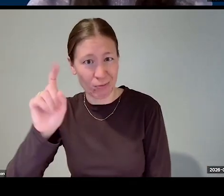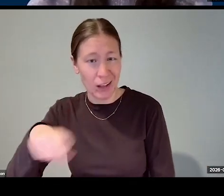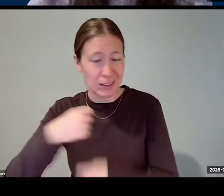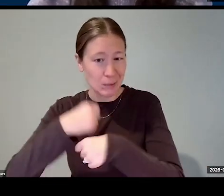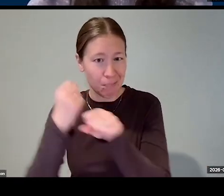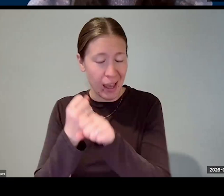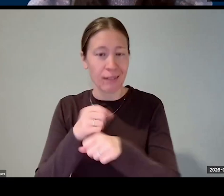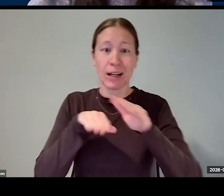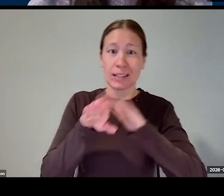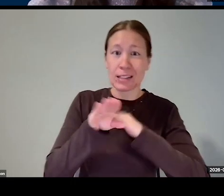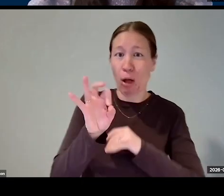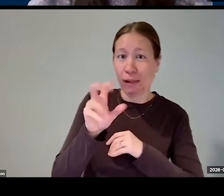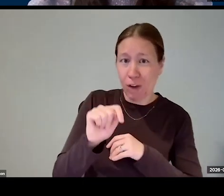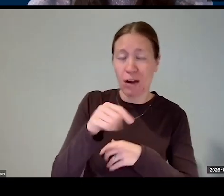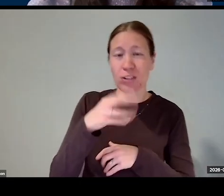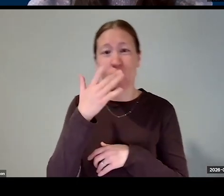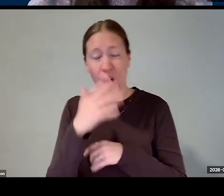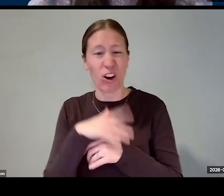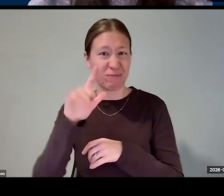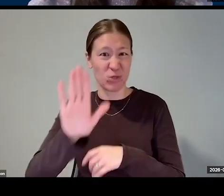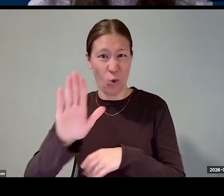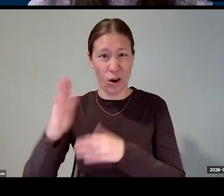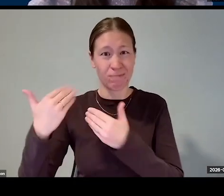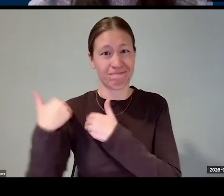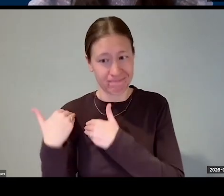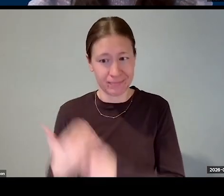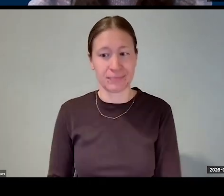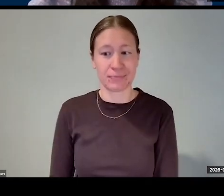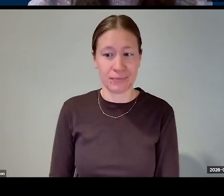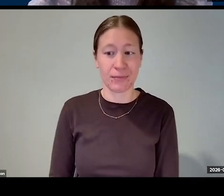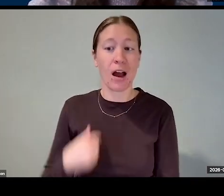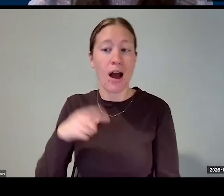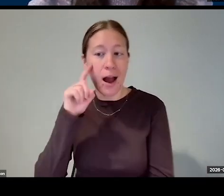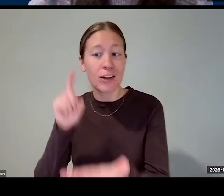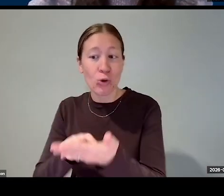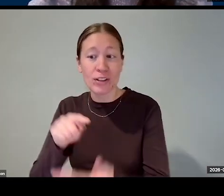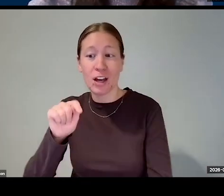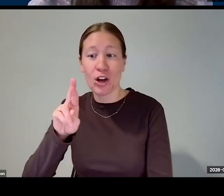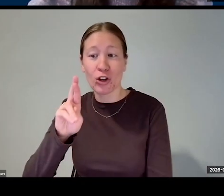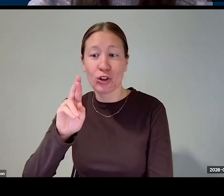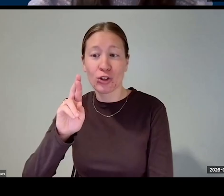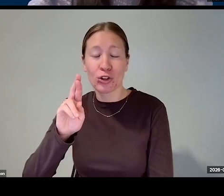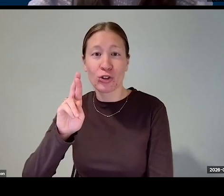This one about the empty trailing lines is always helpful. I leave these in on accident all the time.